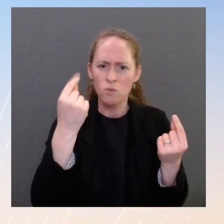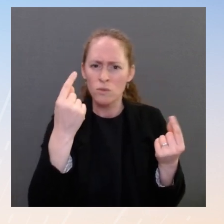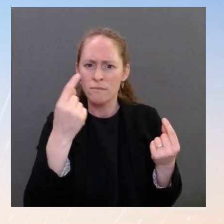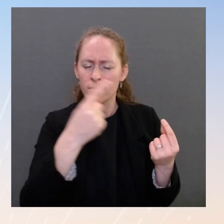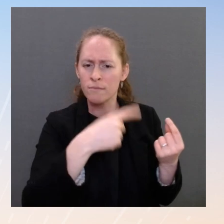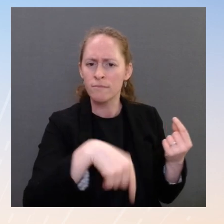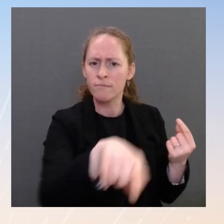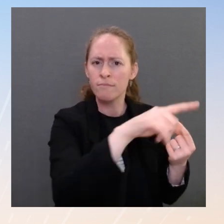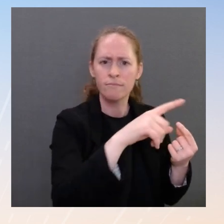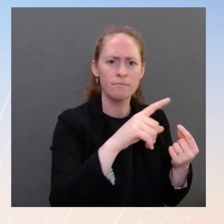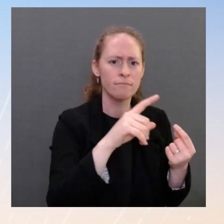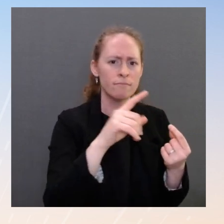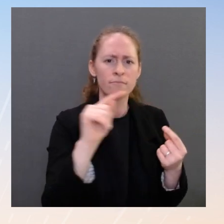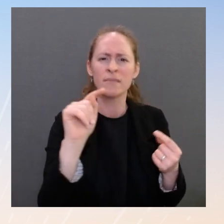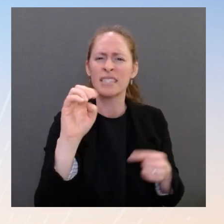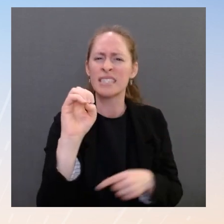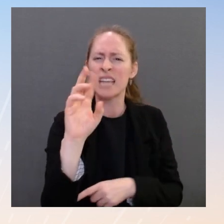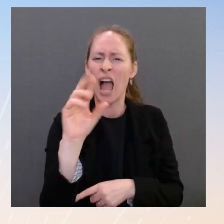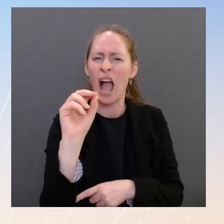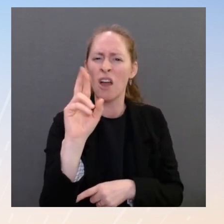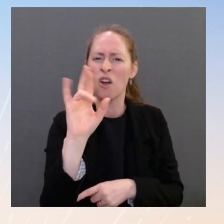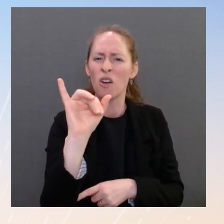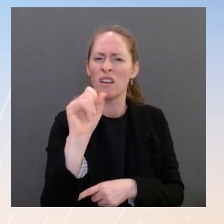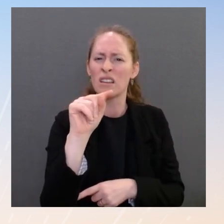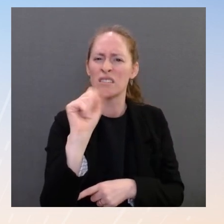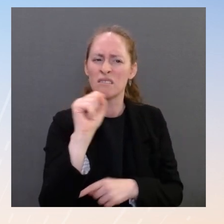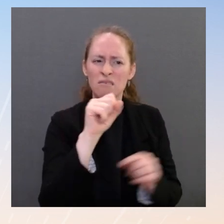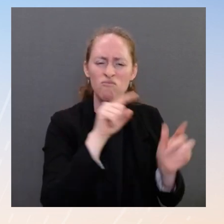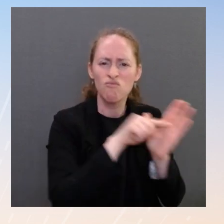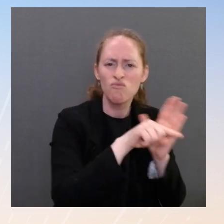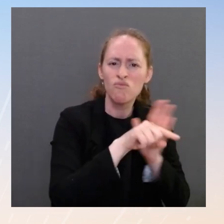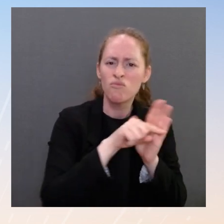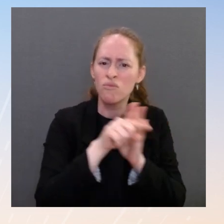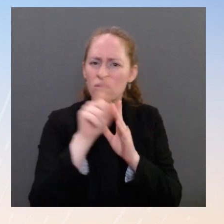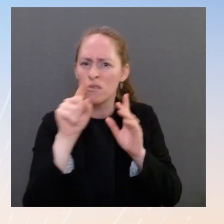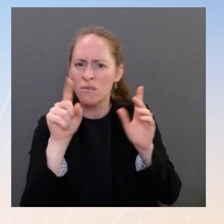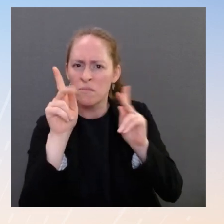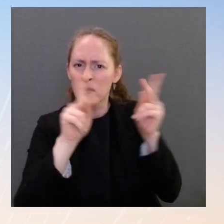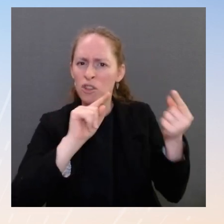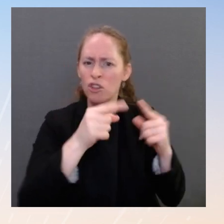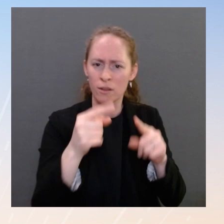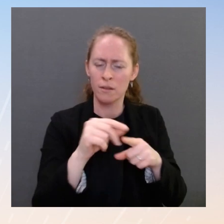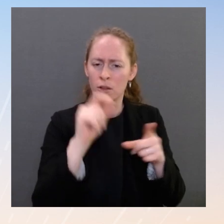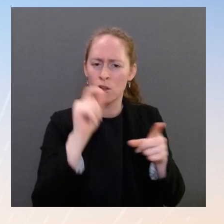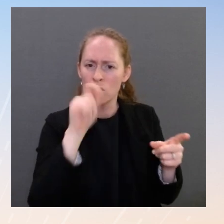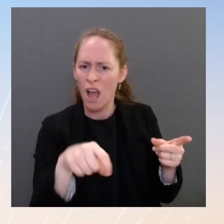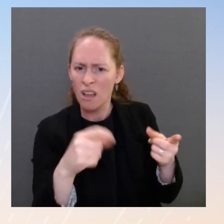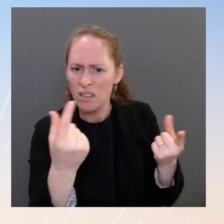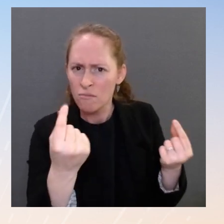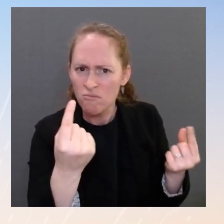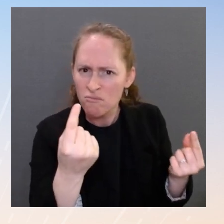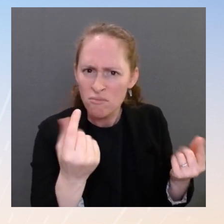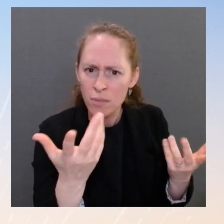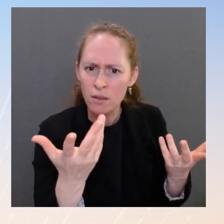not only direct assistance but economic relief to the Ukrainians under consideration. I don't have anything to preview at this point in time.